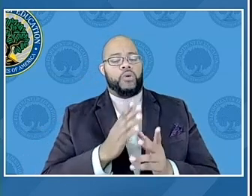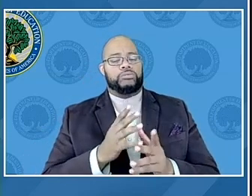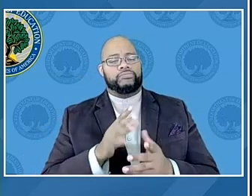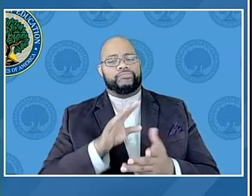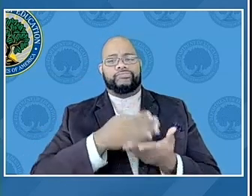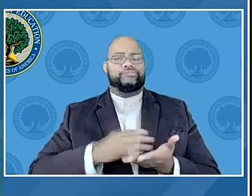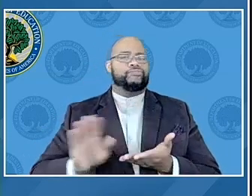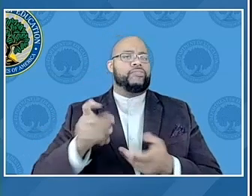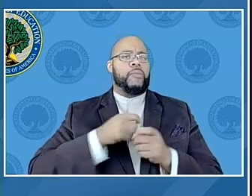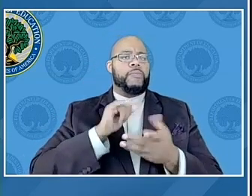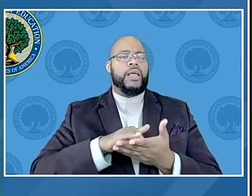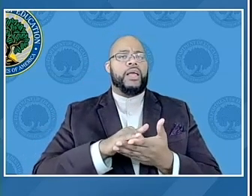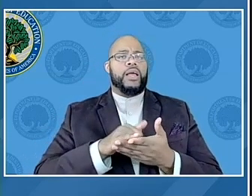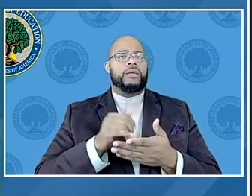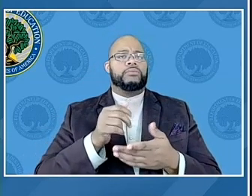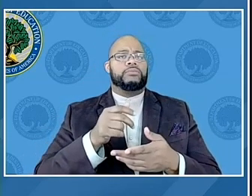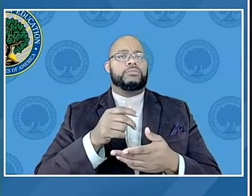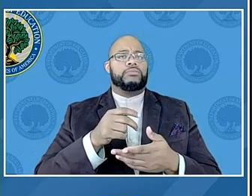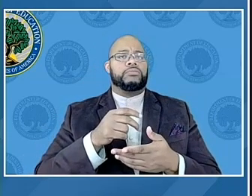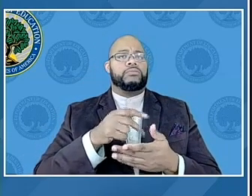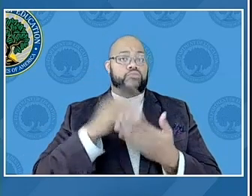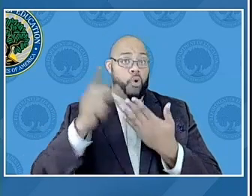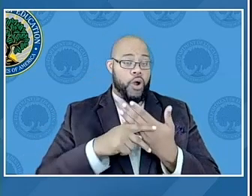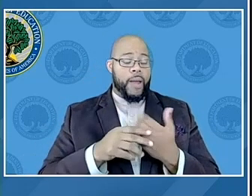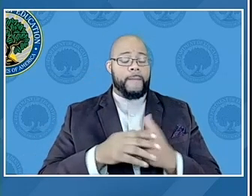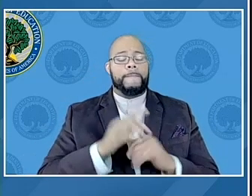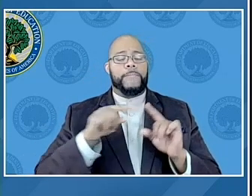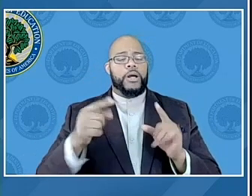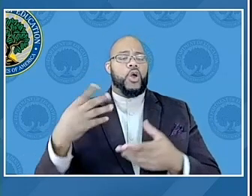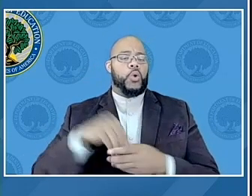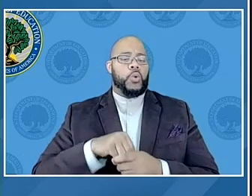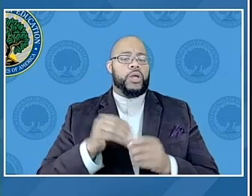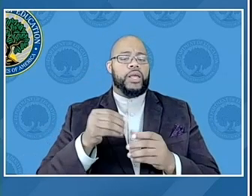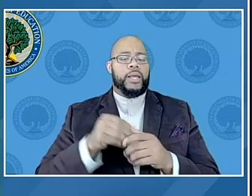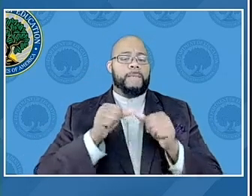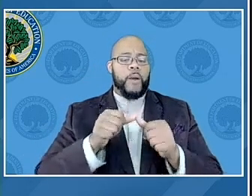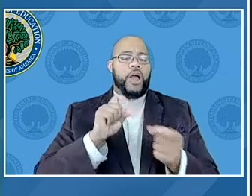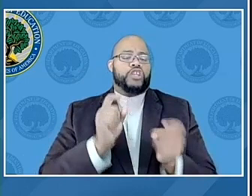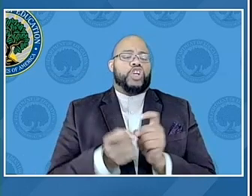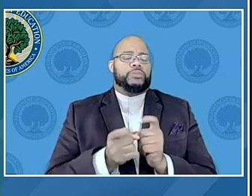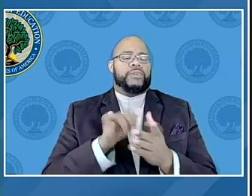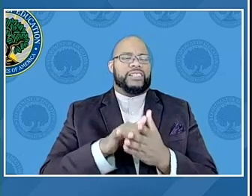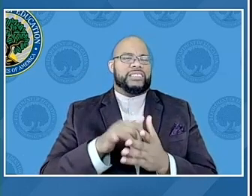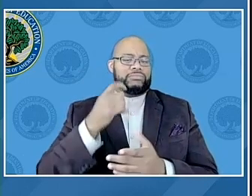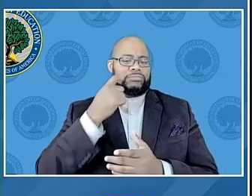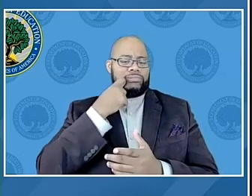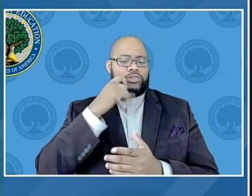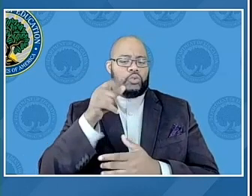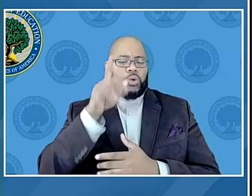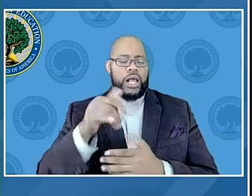Forgiveness program, but then included in the permanent adjustment this past July to bring borrowers closer to forgiveness.